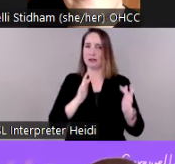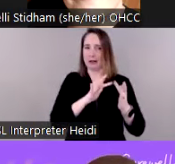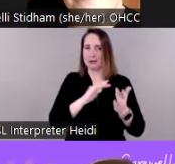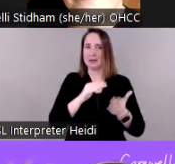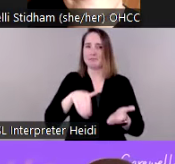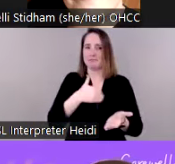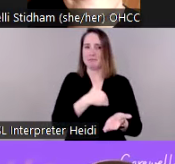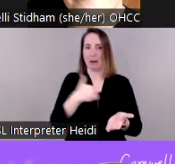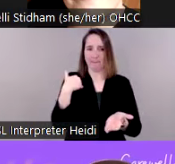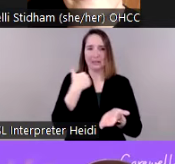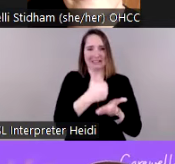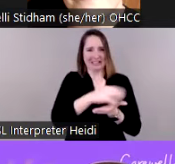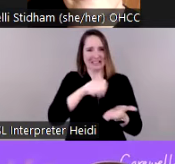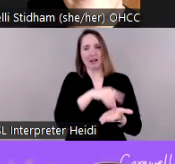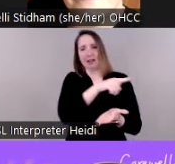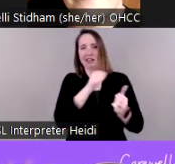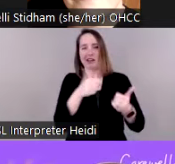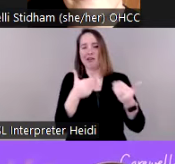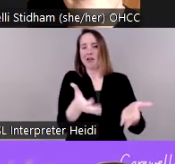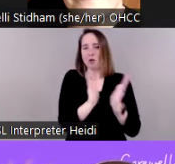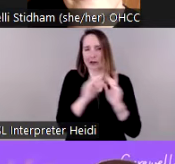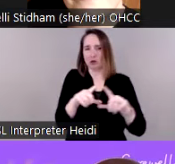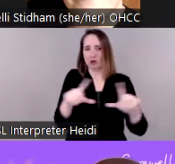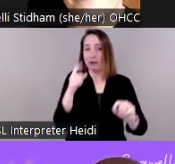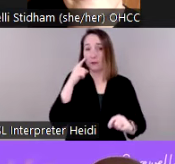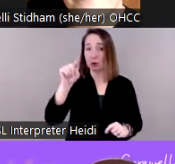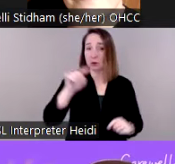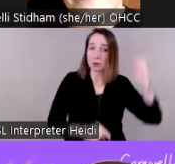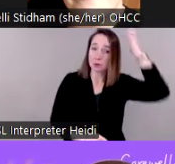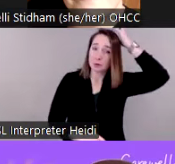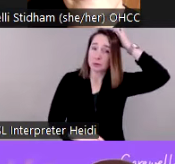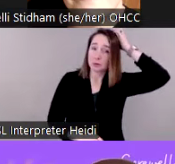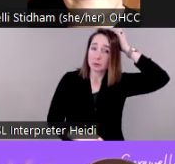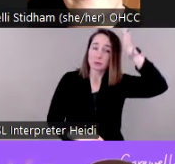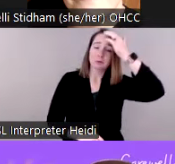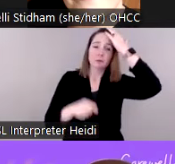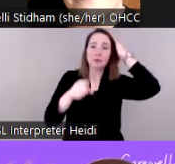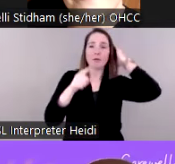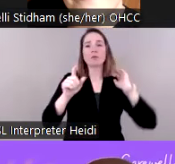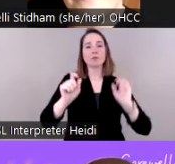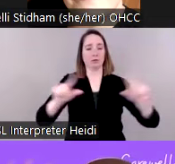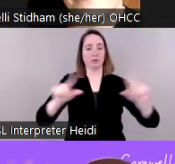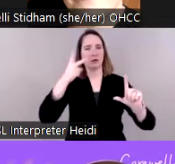center so that they can put in that request for you.